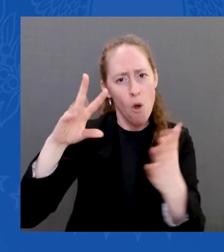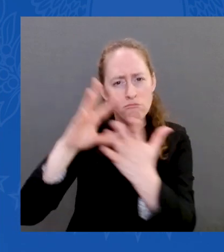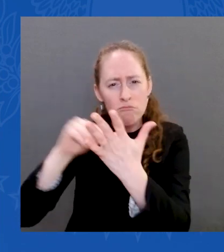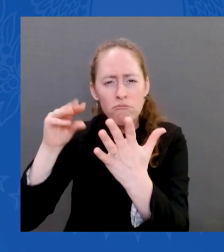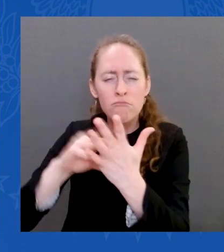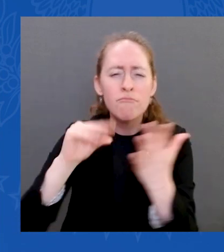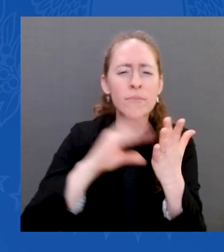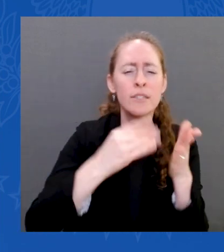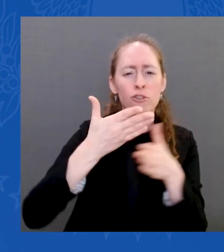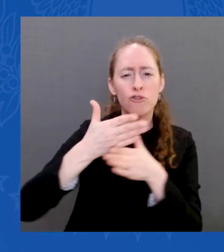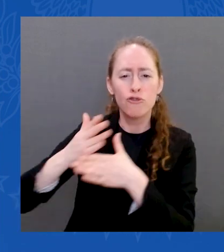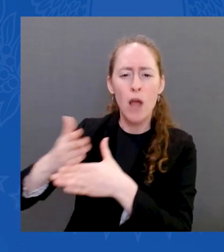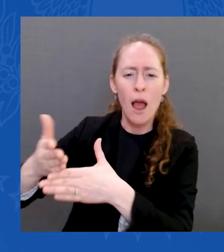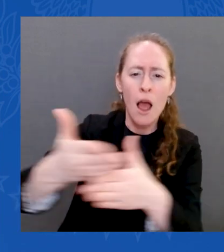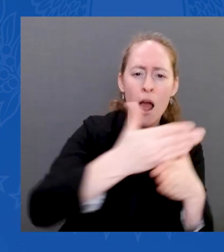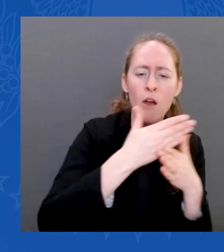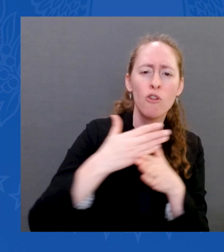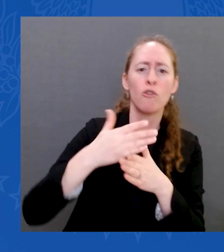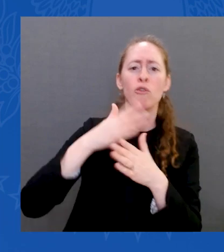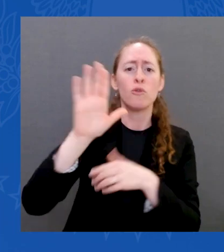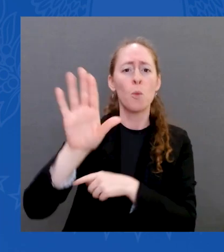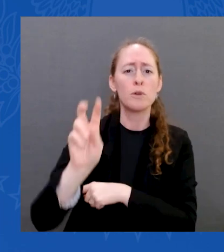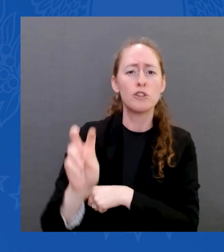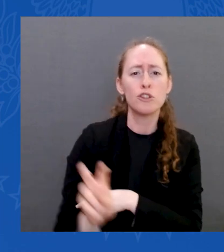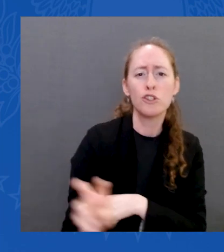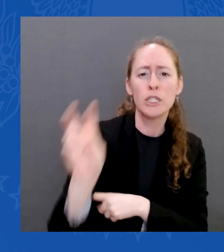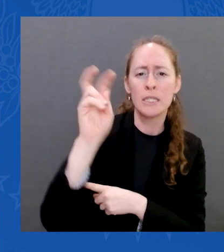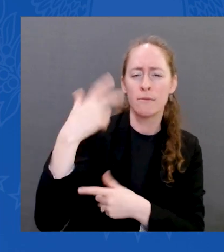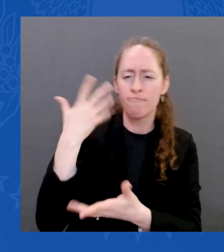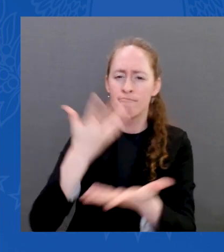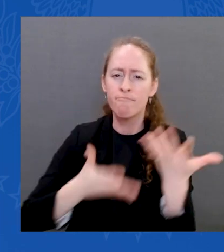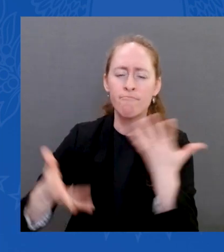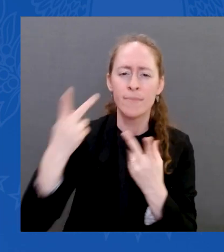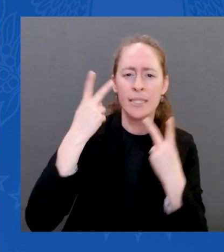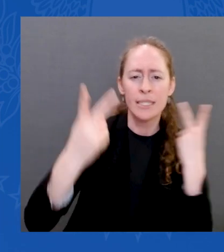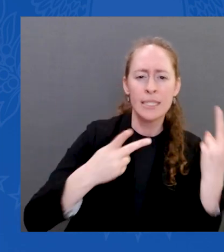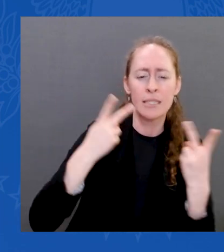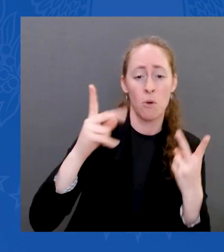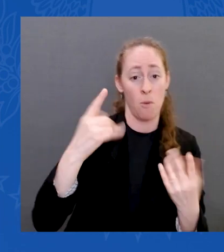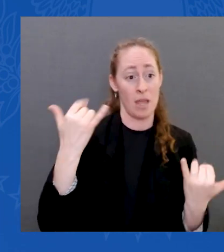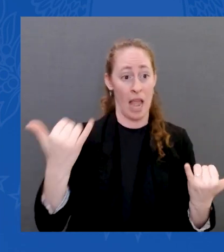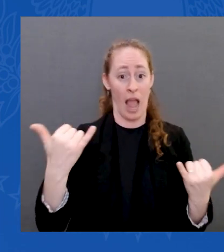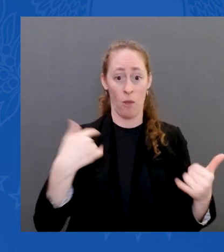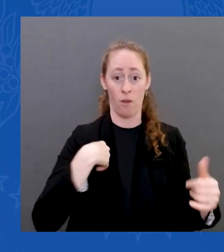When I look at you. I see your desire to improve the lives of your students.